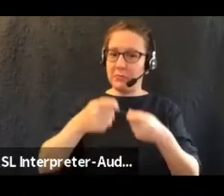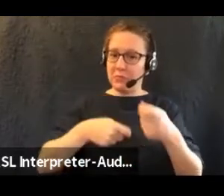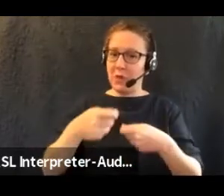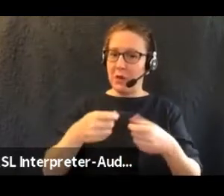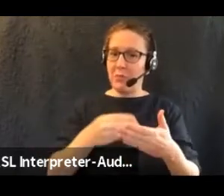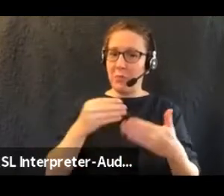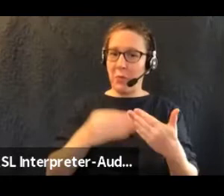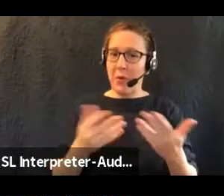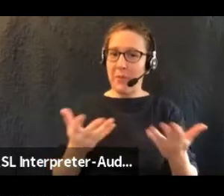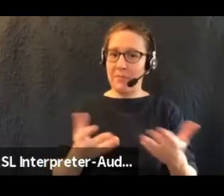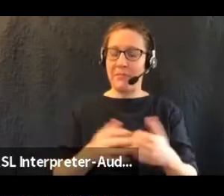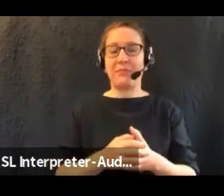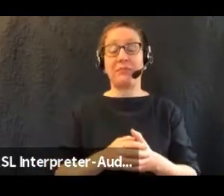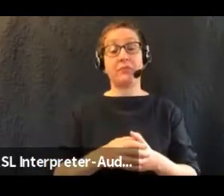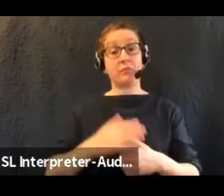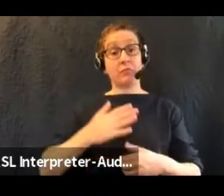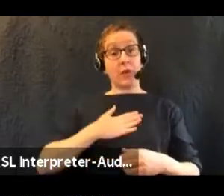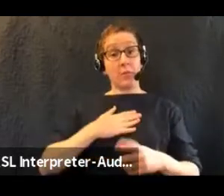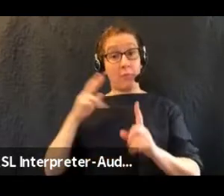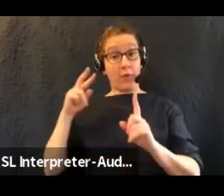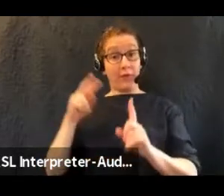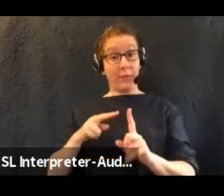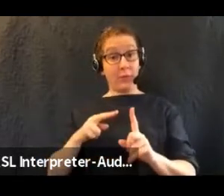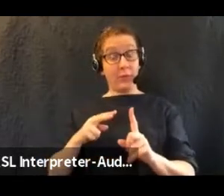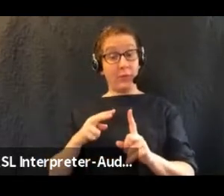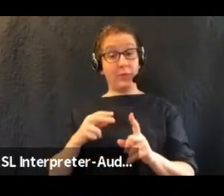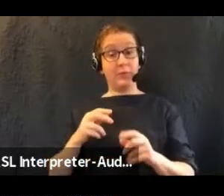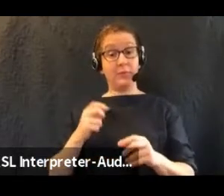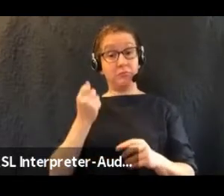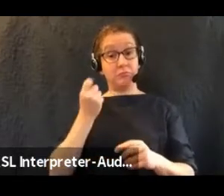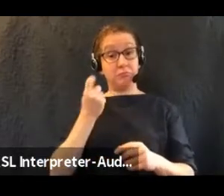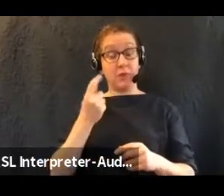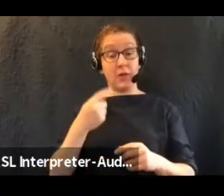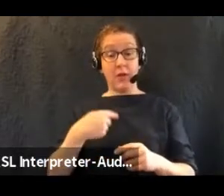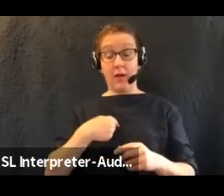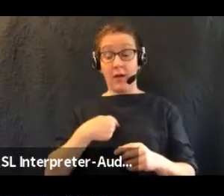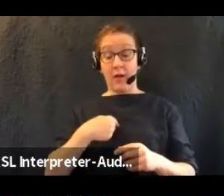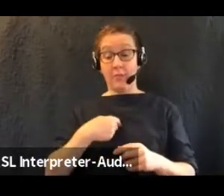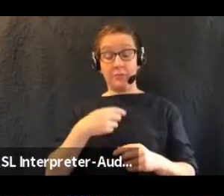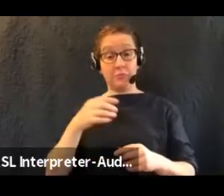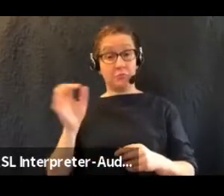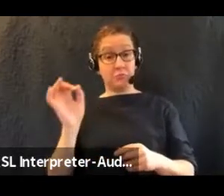So my view from this standpoint, I think I'm going to give you maybe not the 30,000 foot